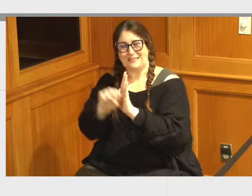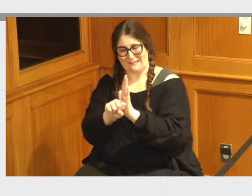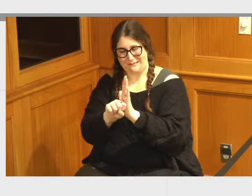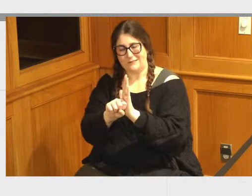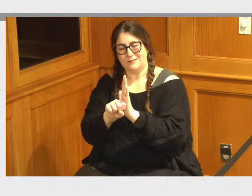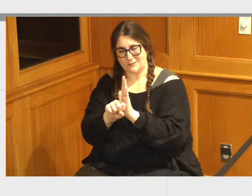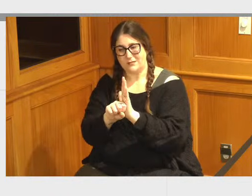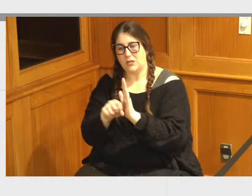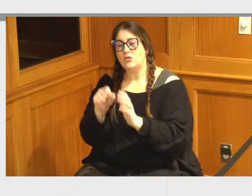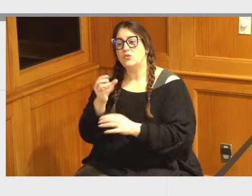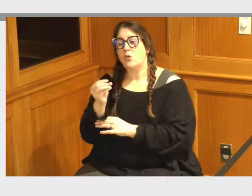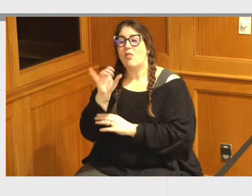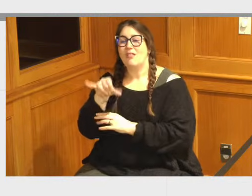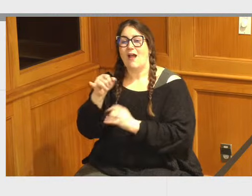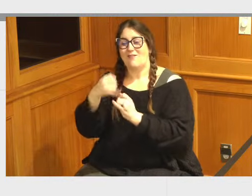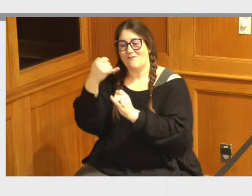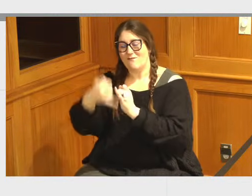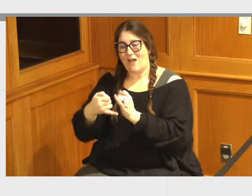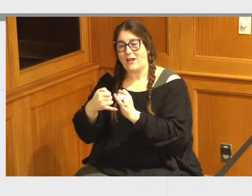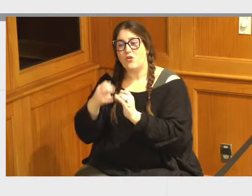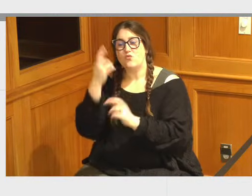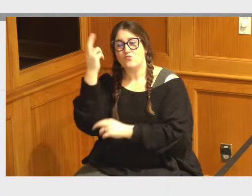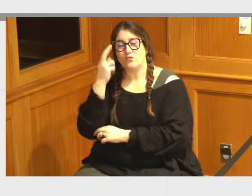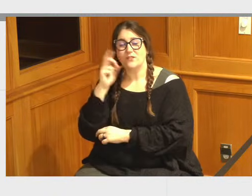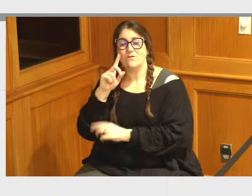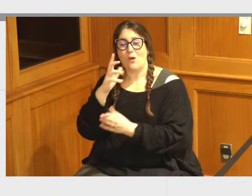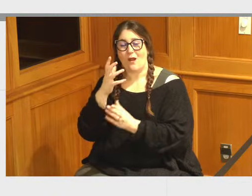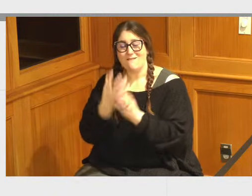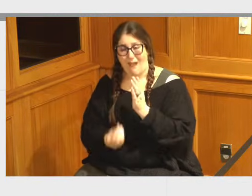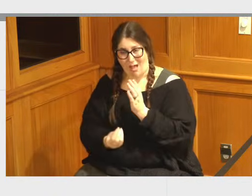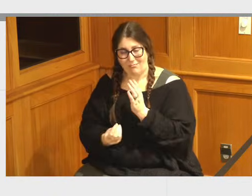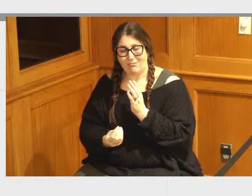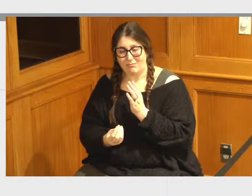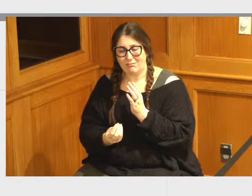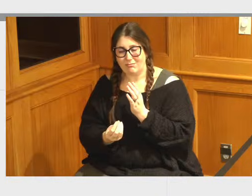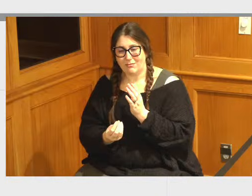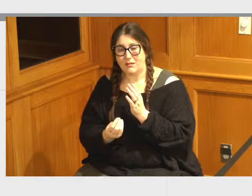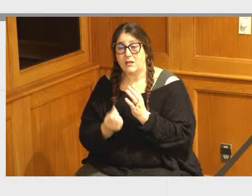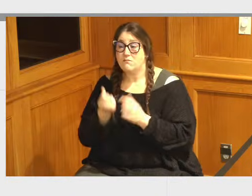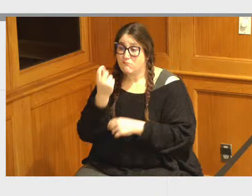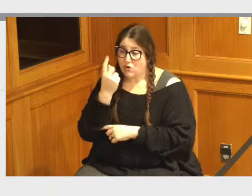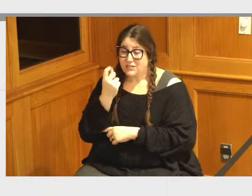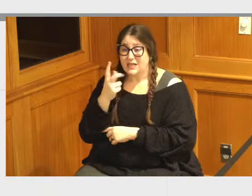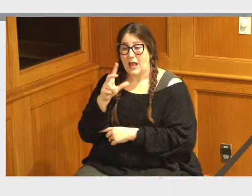of cause of death. This year's mortality numbers are actually 30% lower than the 5-year average,